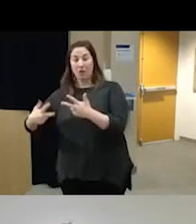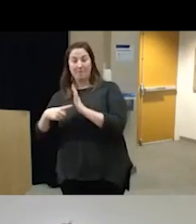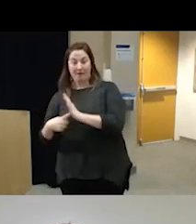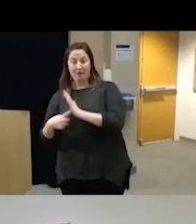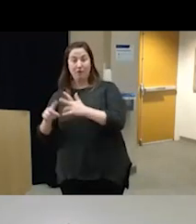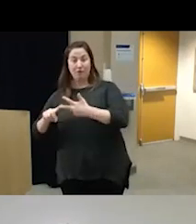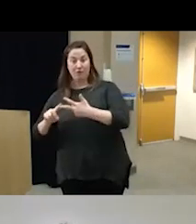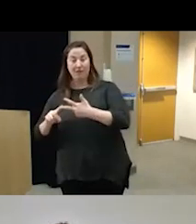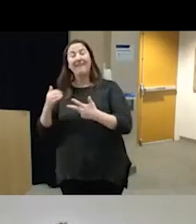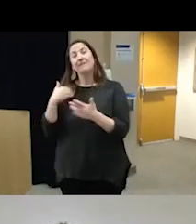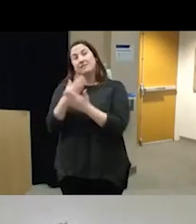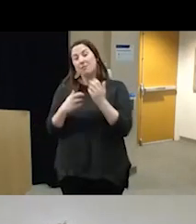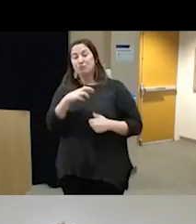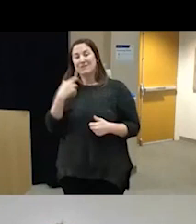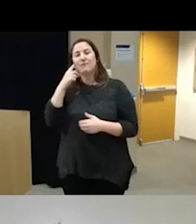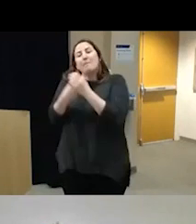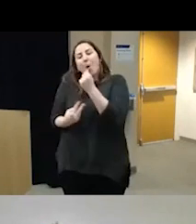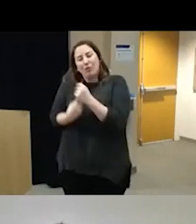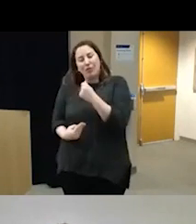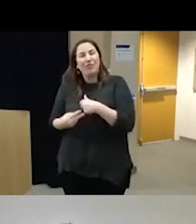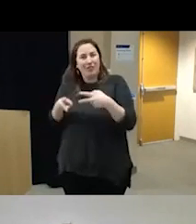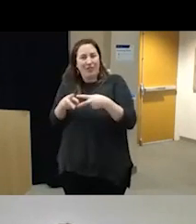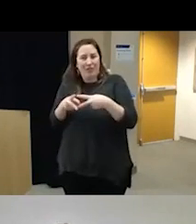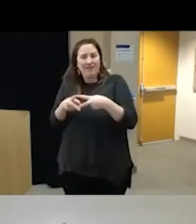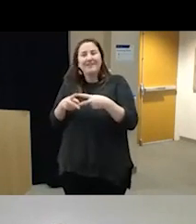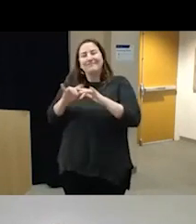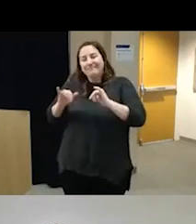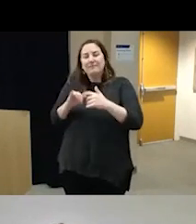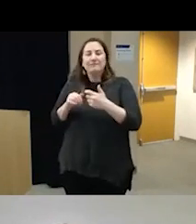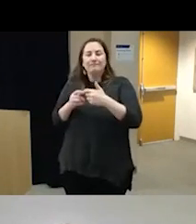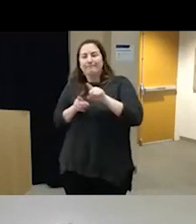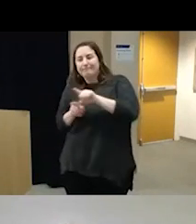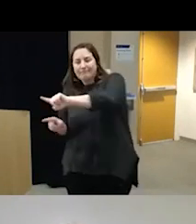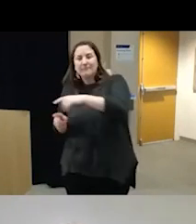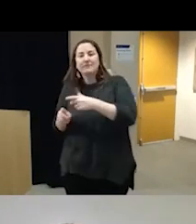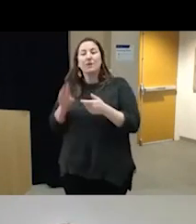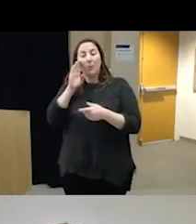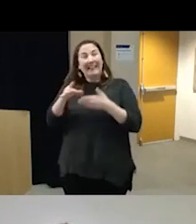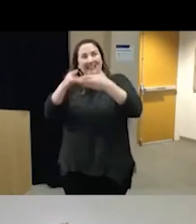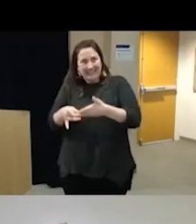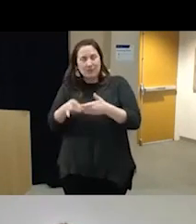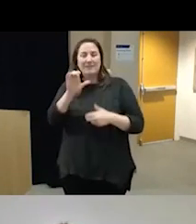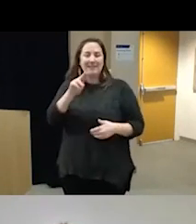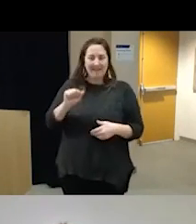are risk factors for both. That are shared or separate that give rise to CNS and non CNS abnormalities.